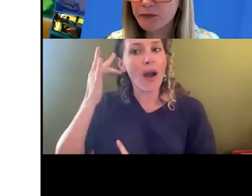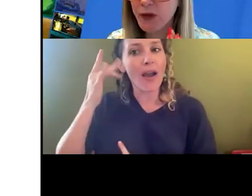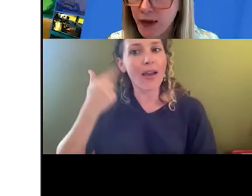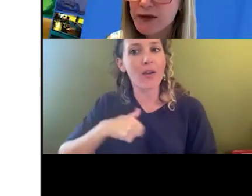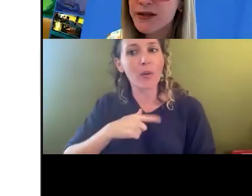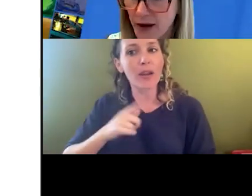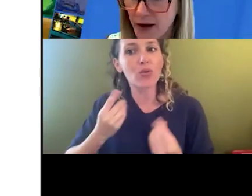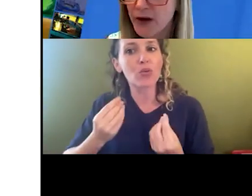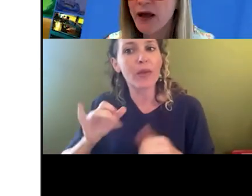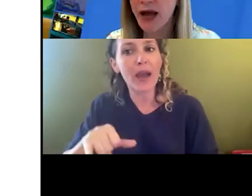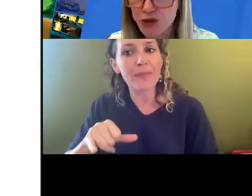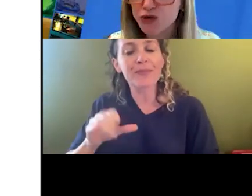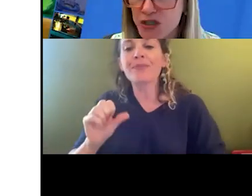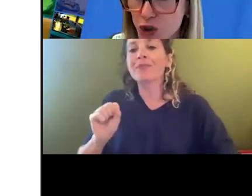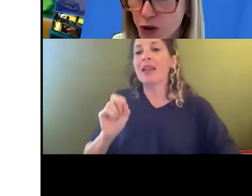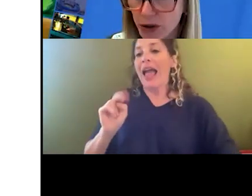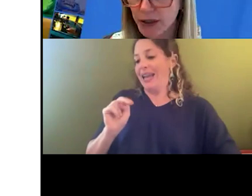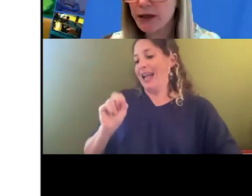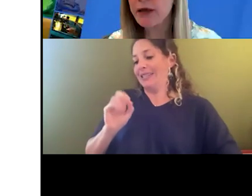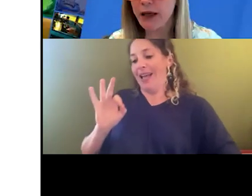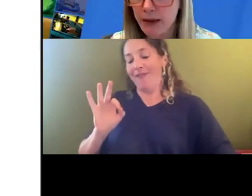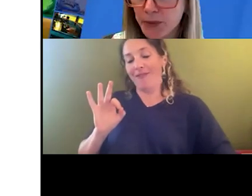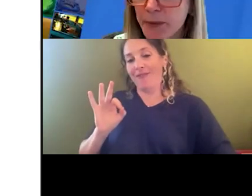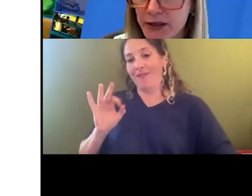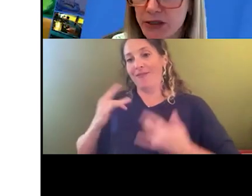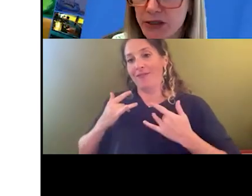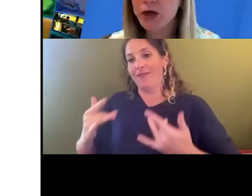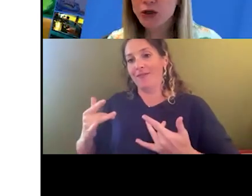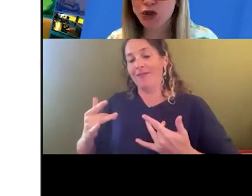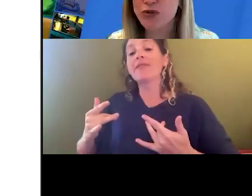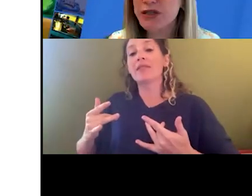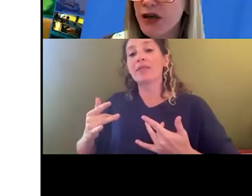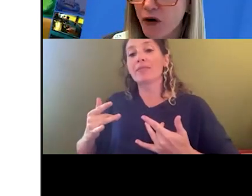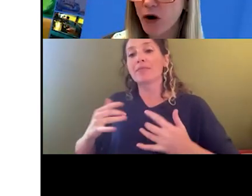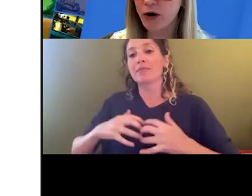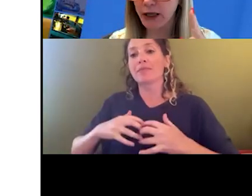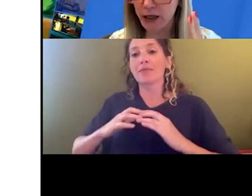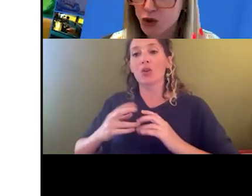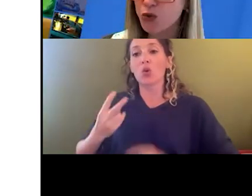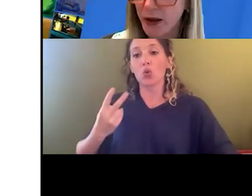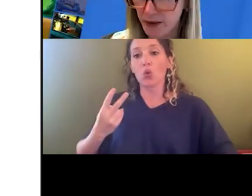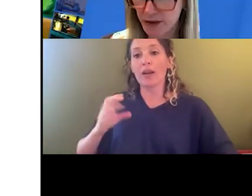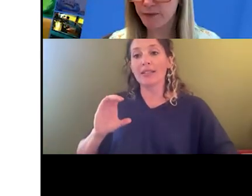NSF has traditionally implemented 2 CFR in two ways.